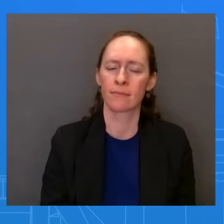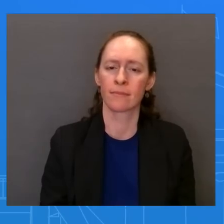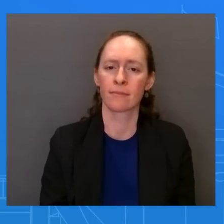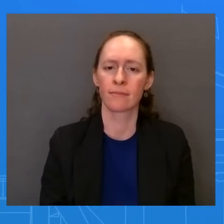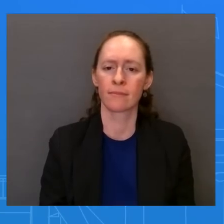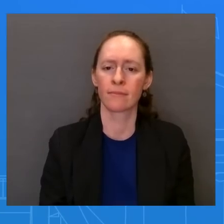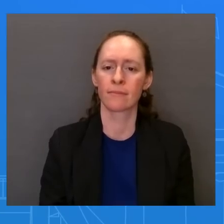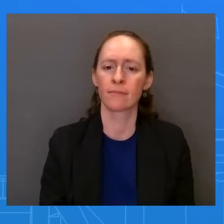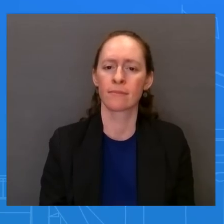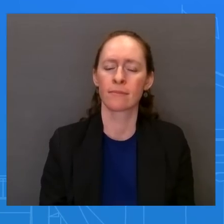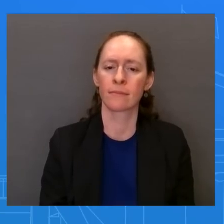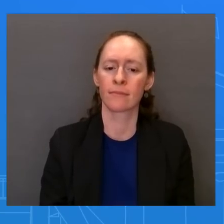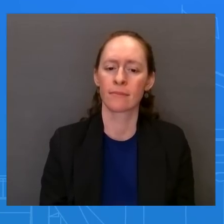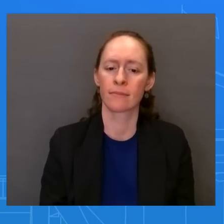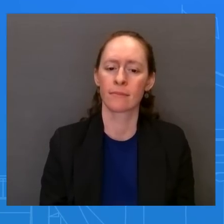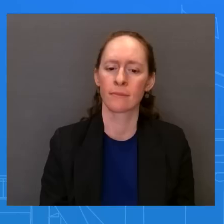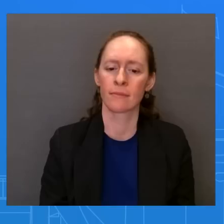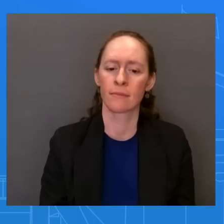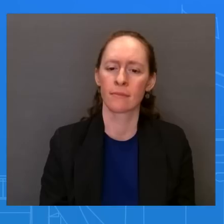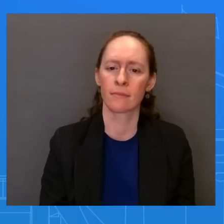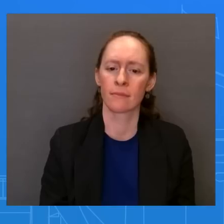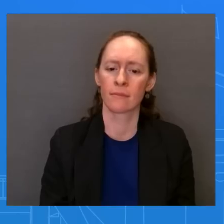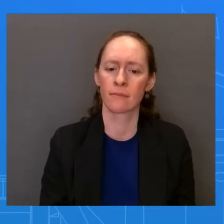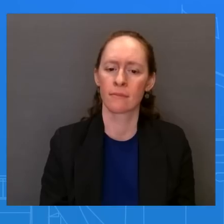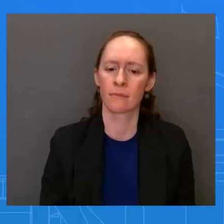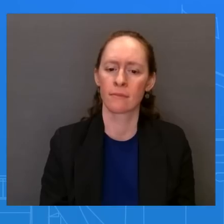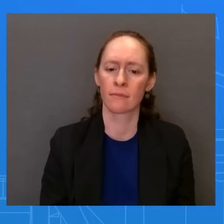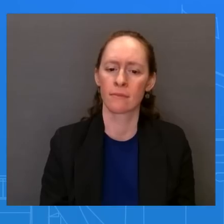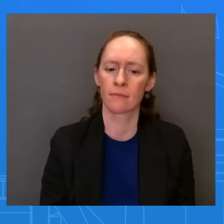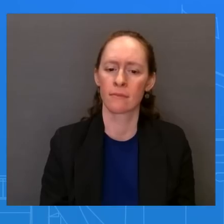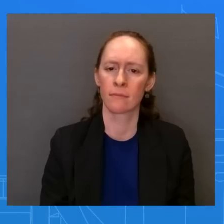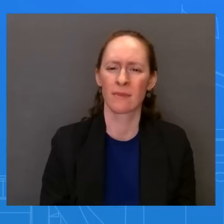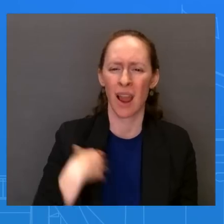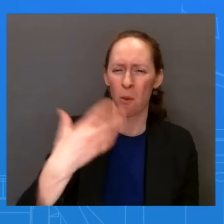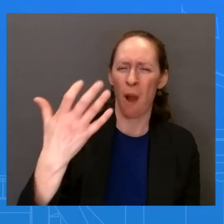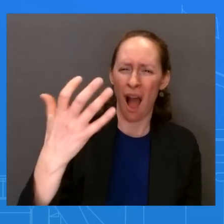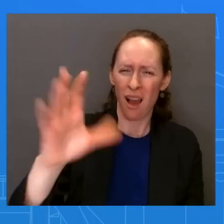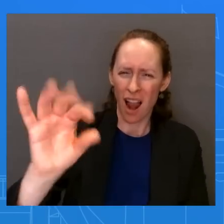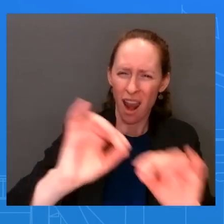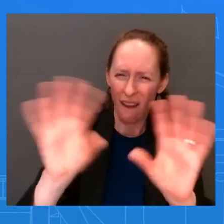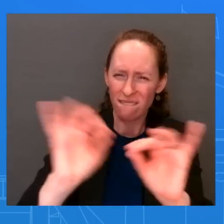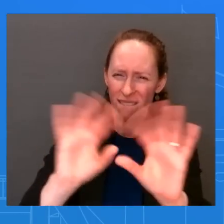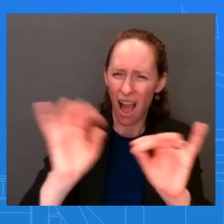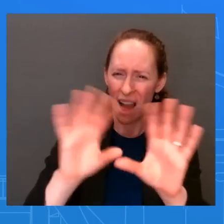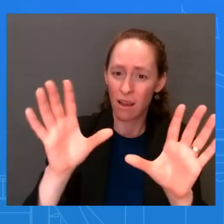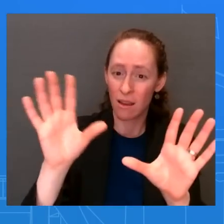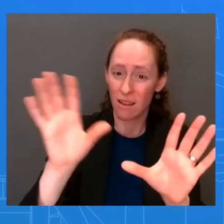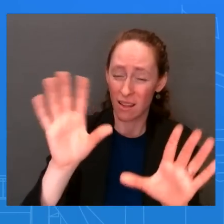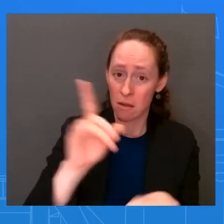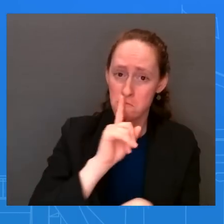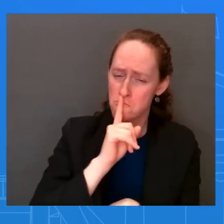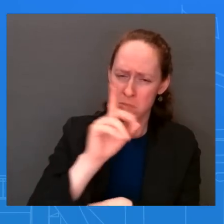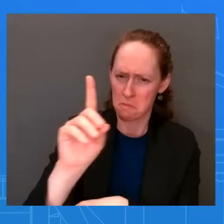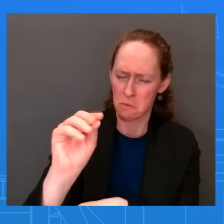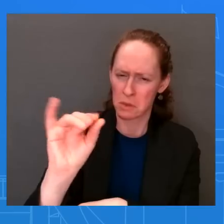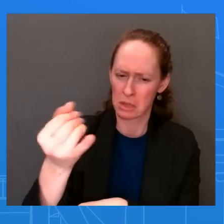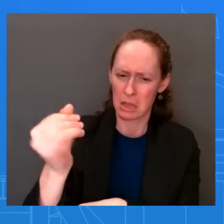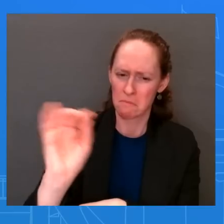and not about anything specific related to the DOJ investigation. So I'm just wondering how this episode